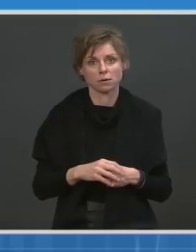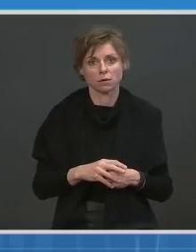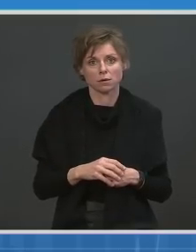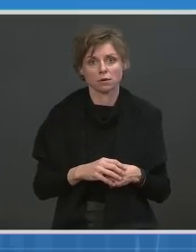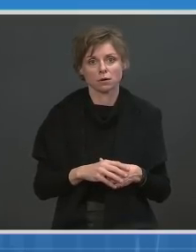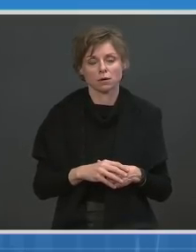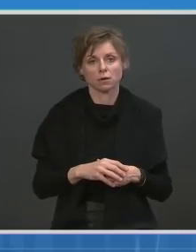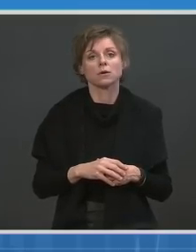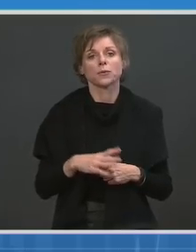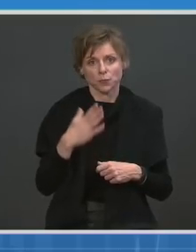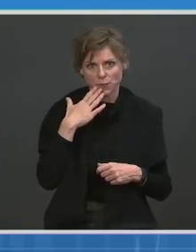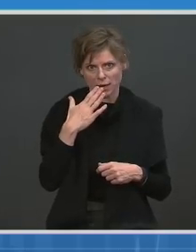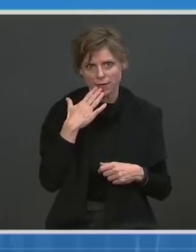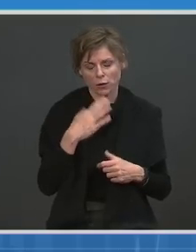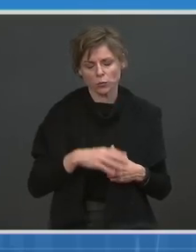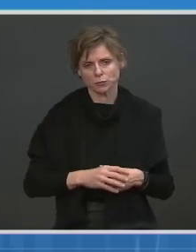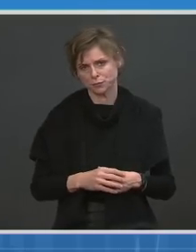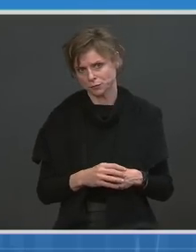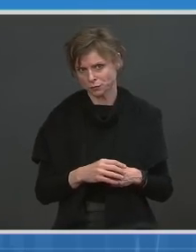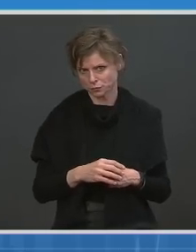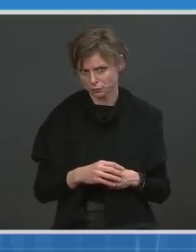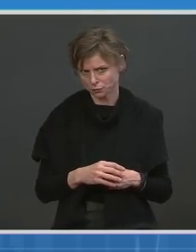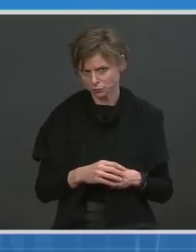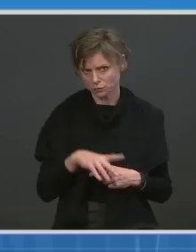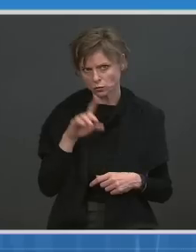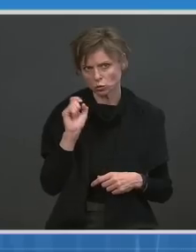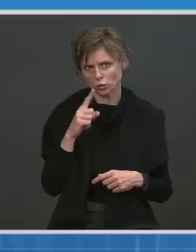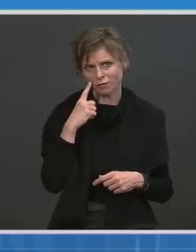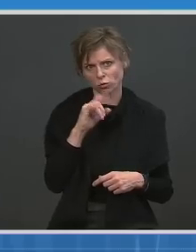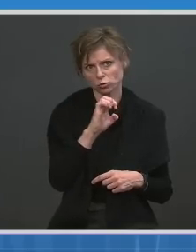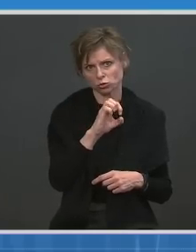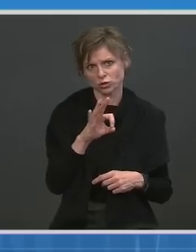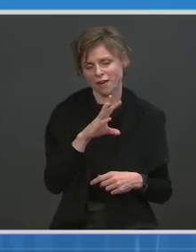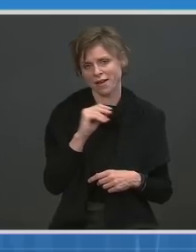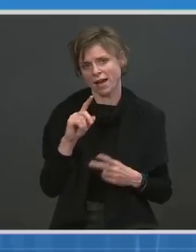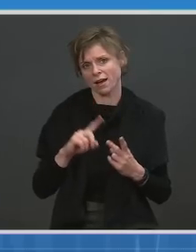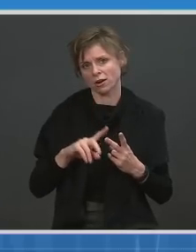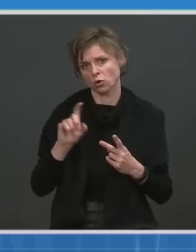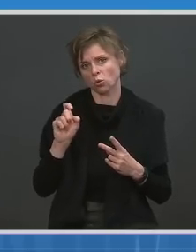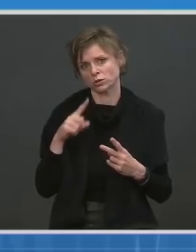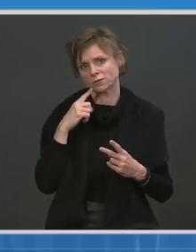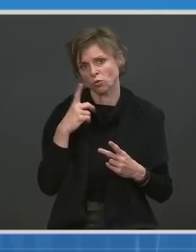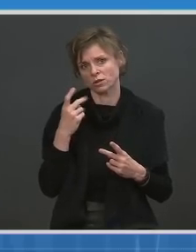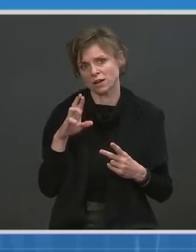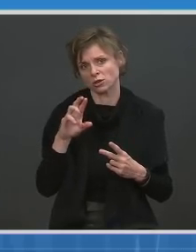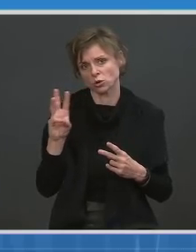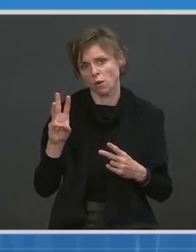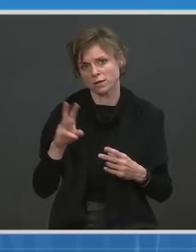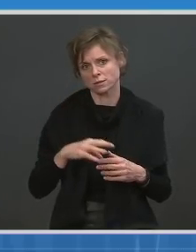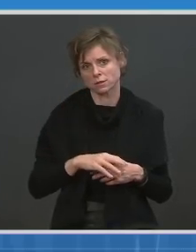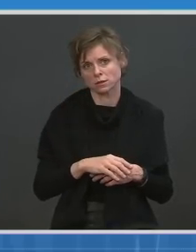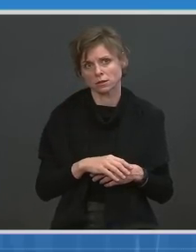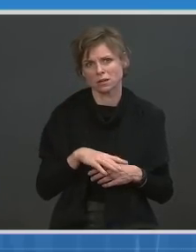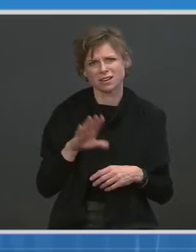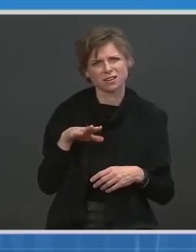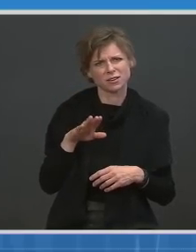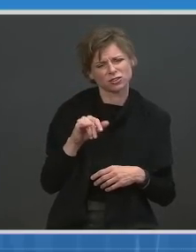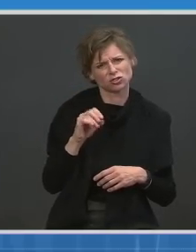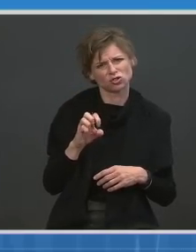The Press: Thank you very much. I have a question for Jeff and a question for Dr. Walensky. Jeff, can you just explain what is -- what do you mean by "loan,"